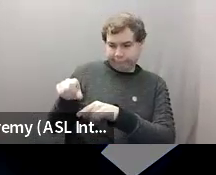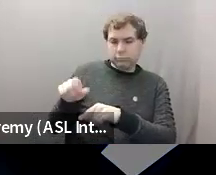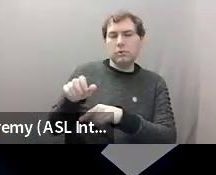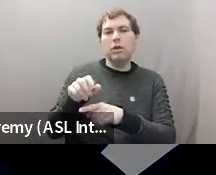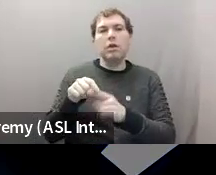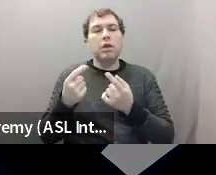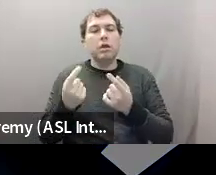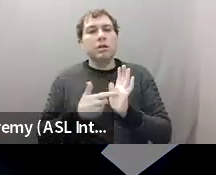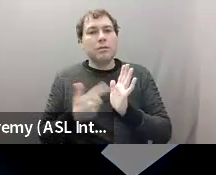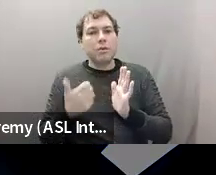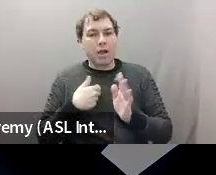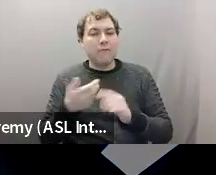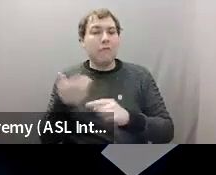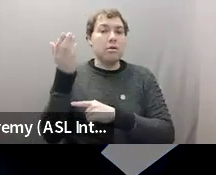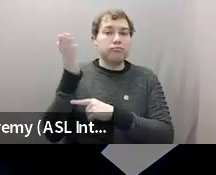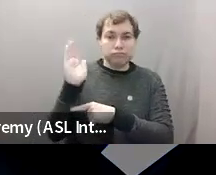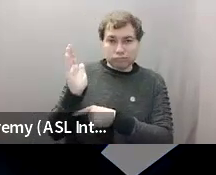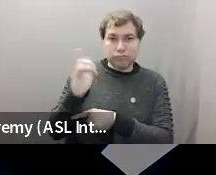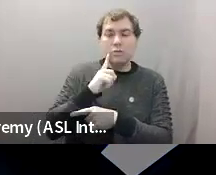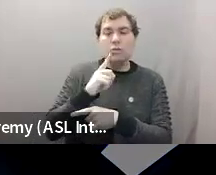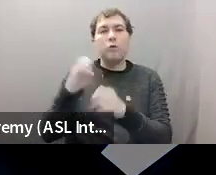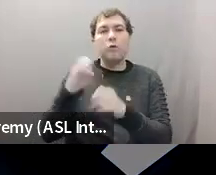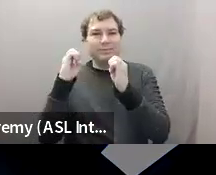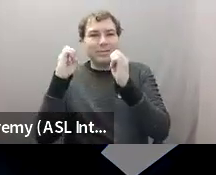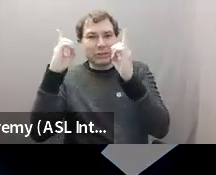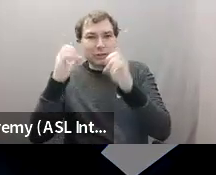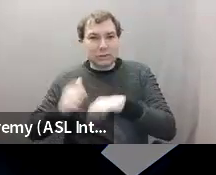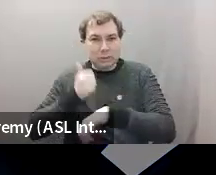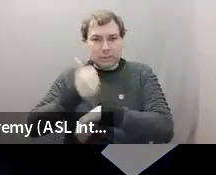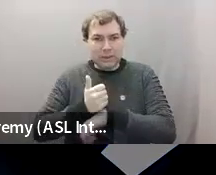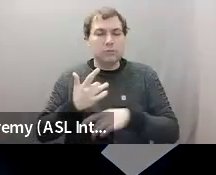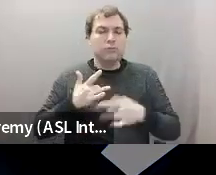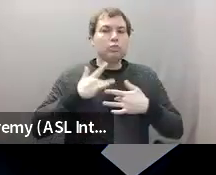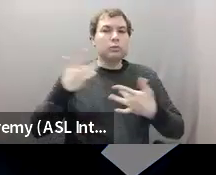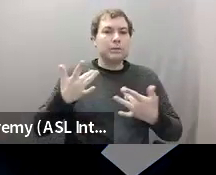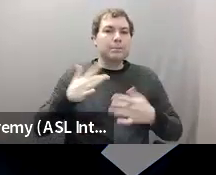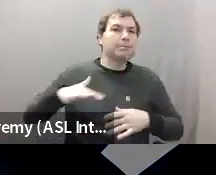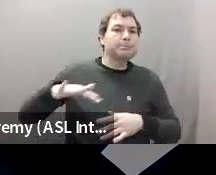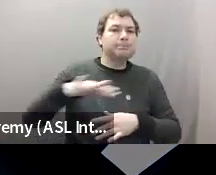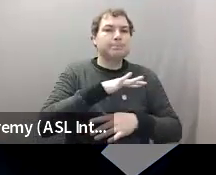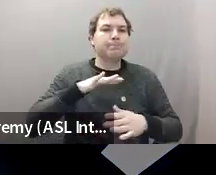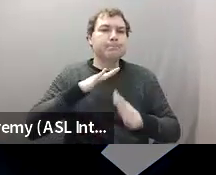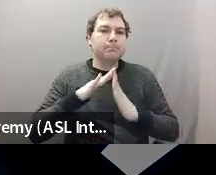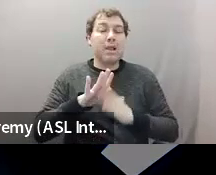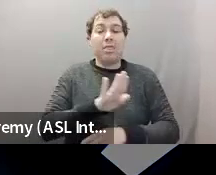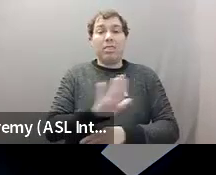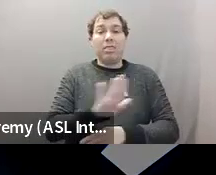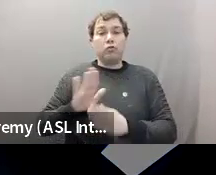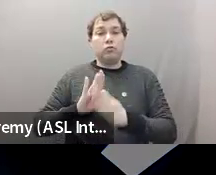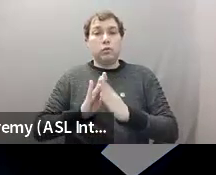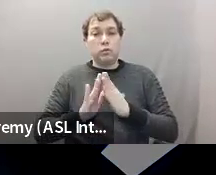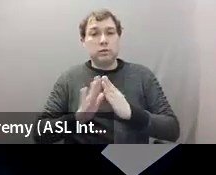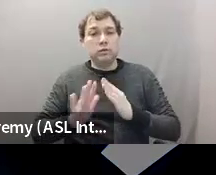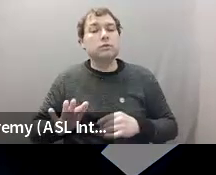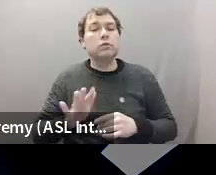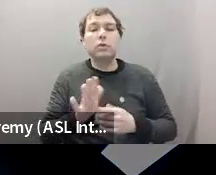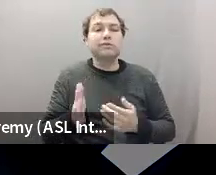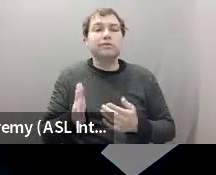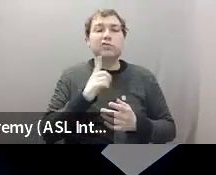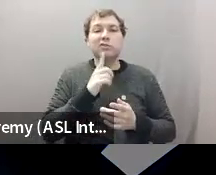Lynnie Downum-Hanzal: sometimes we have presentations where they're educational, of like what's going on in the community, their communities, or, just in general, like